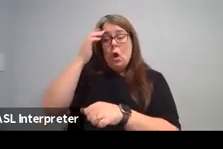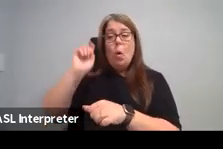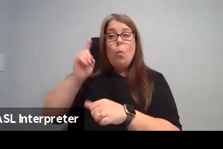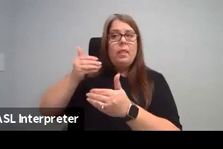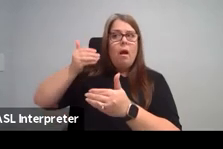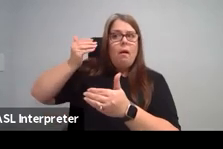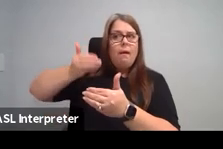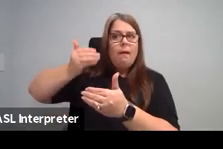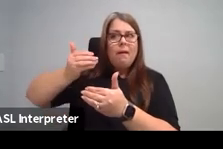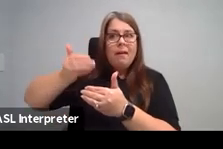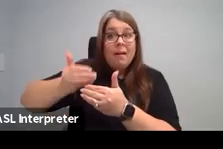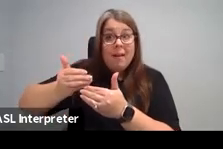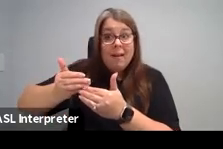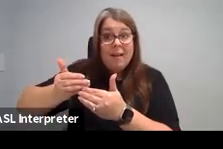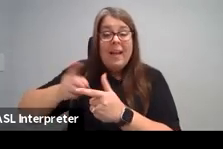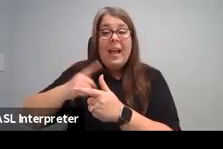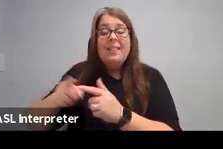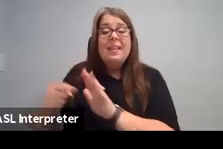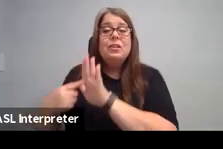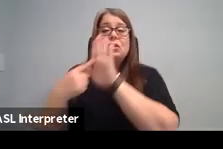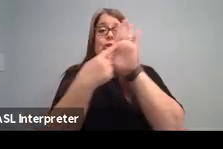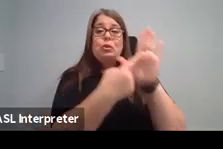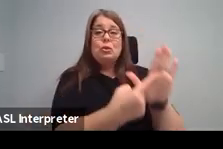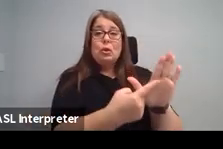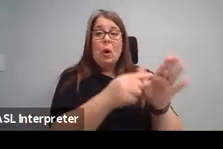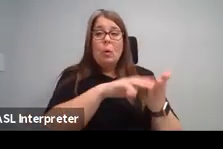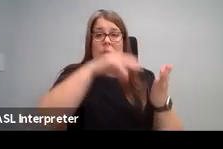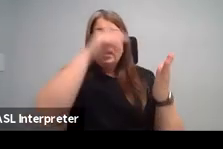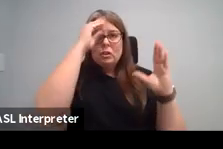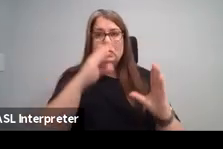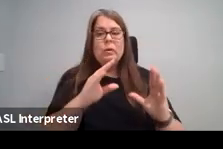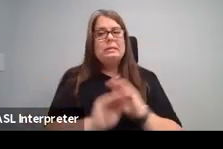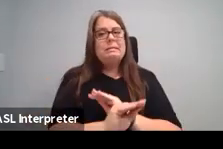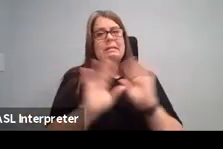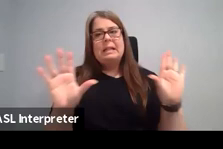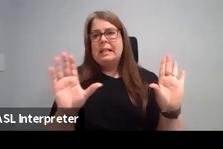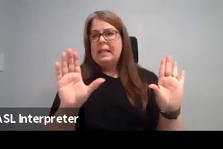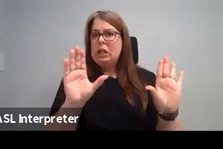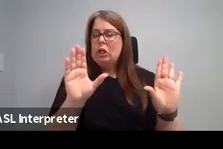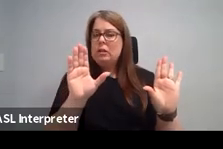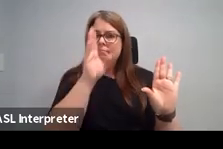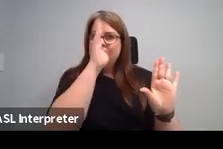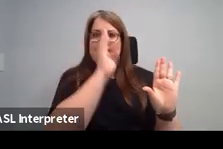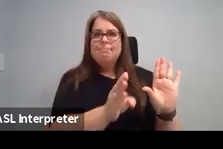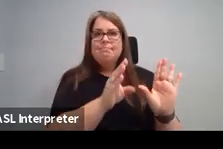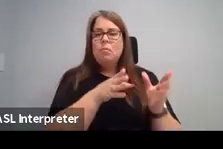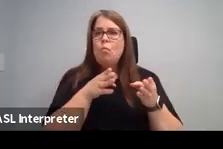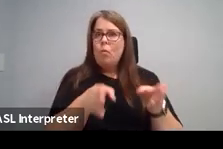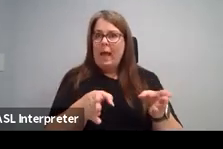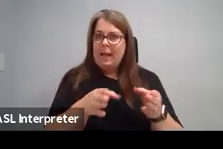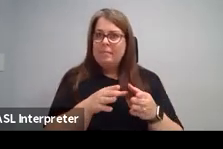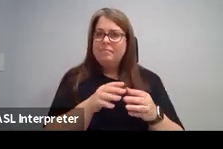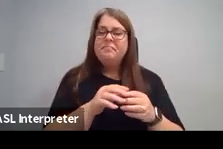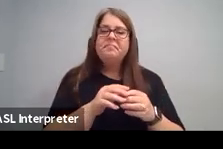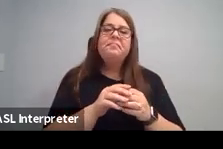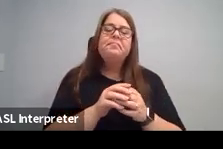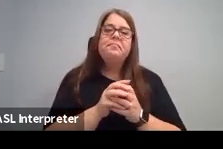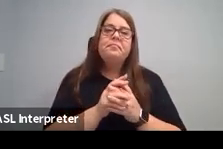Allison Frenzel : Delivered to students in a really straightforward consistent way. So, um, so the